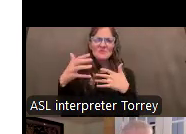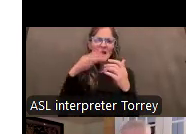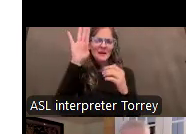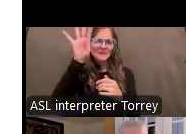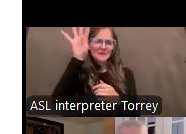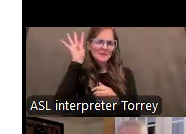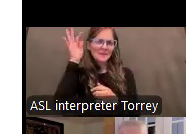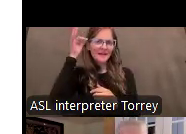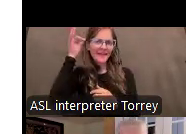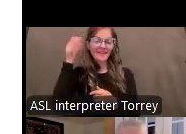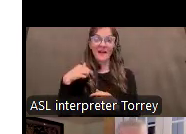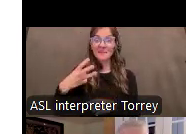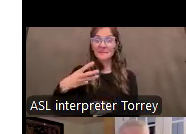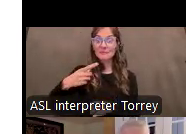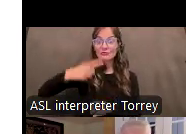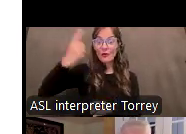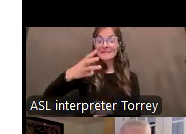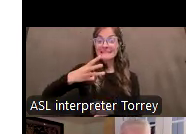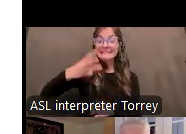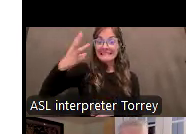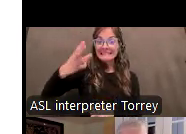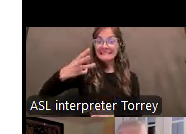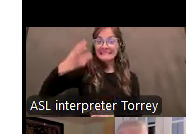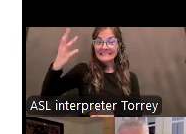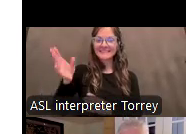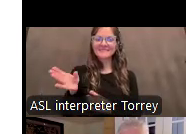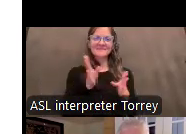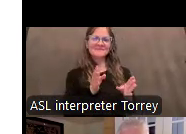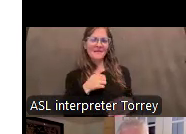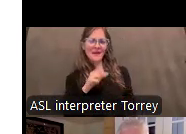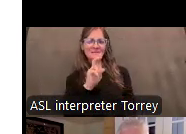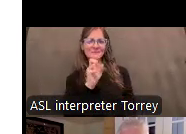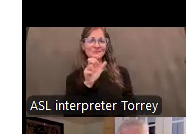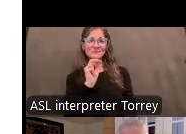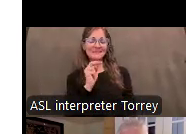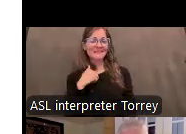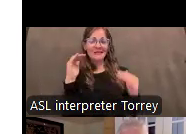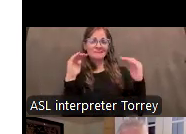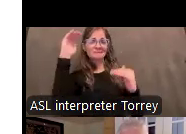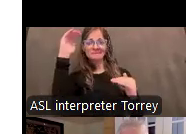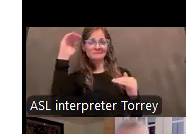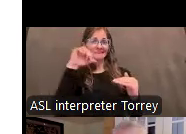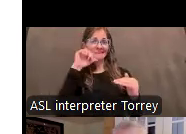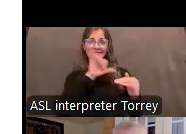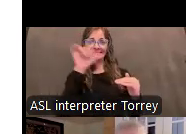And I'm Susan Pigorsch, not as tall as my partner to my left. I'm a middle-aged woman